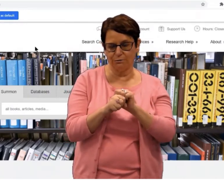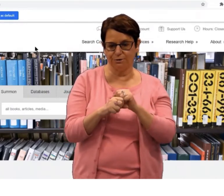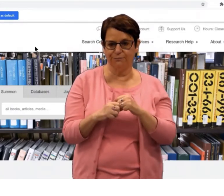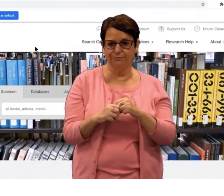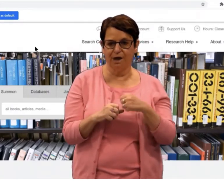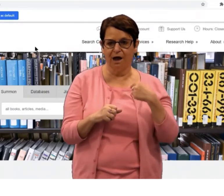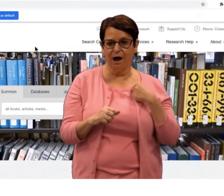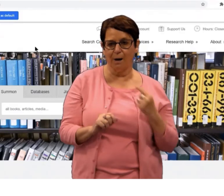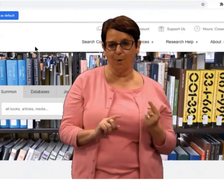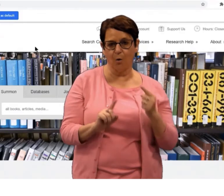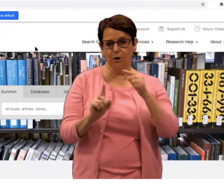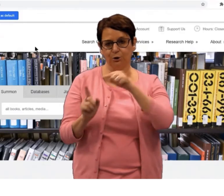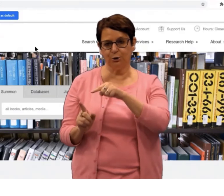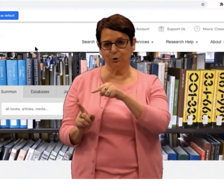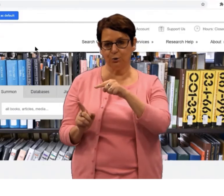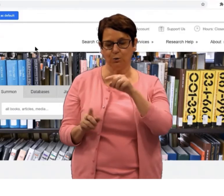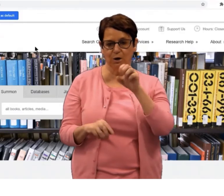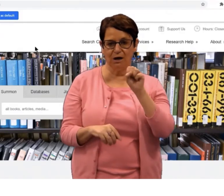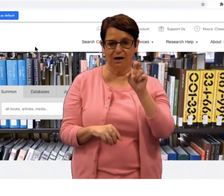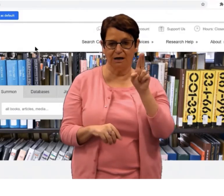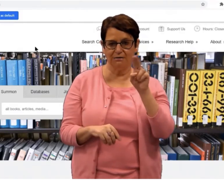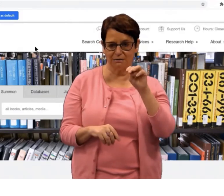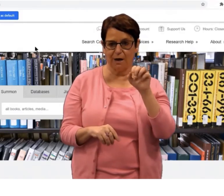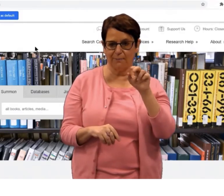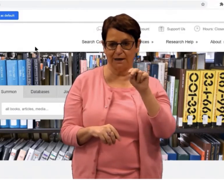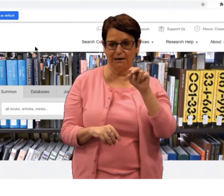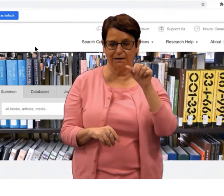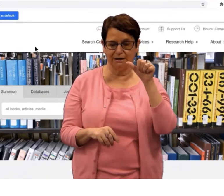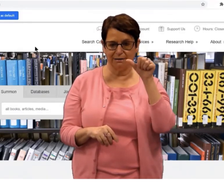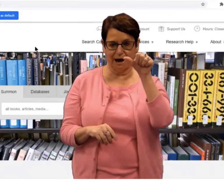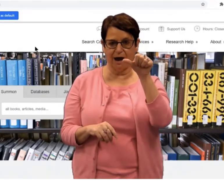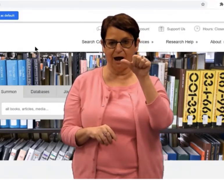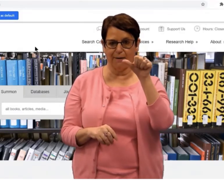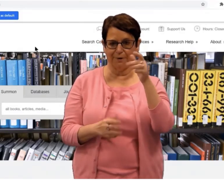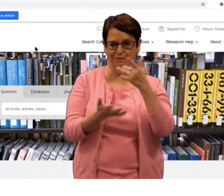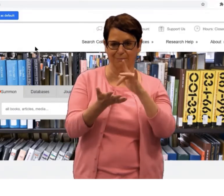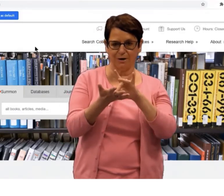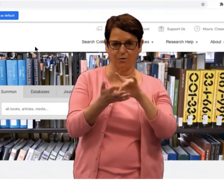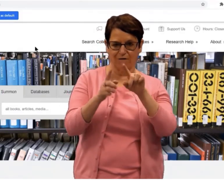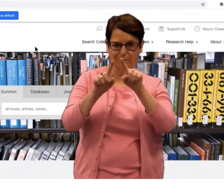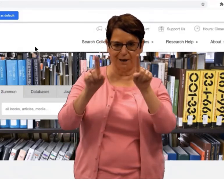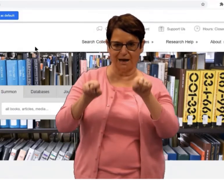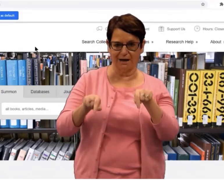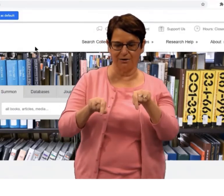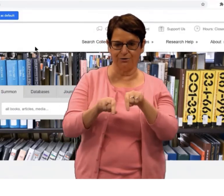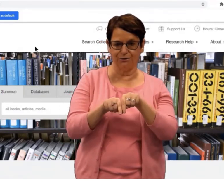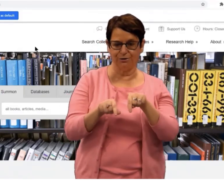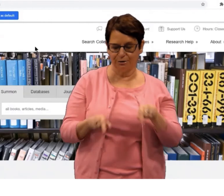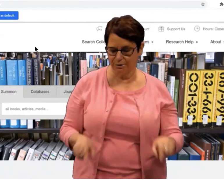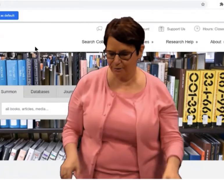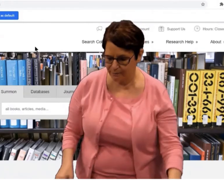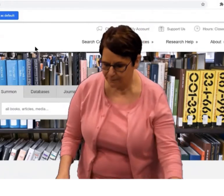Let me show you how it works. I'm going to the Summon tab in the middle of the page.